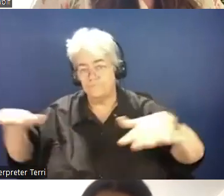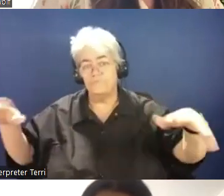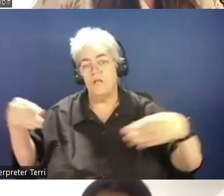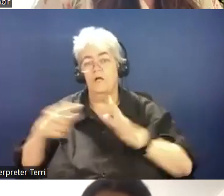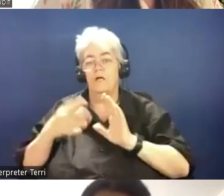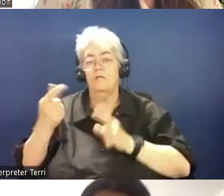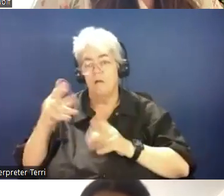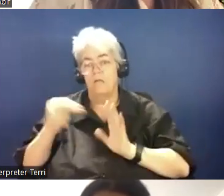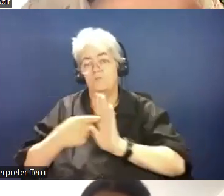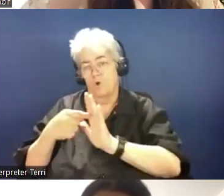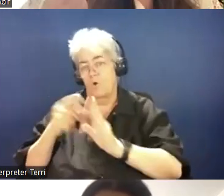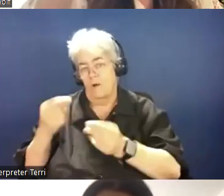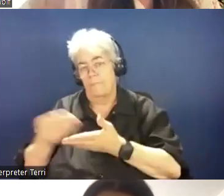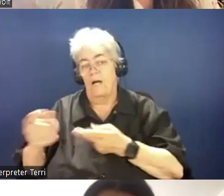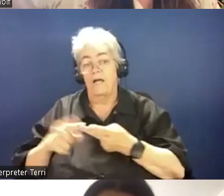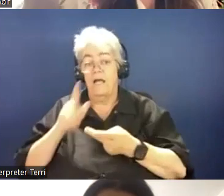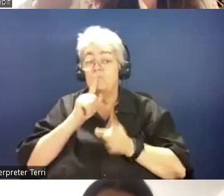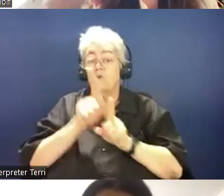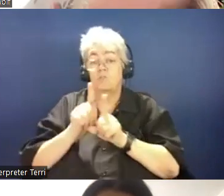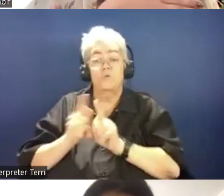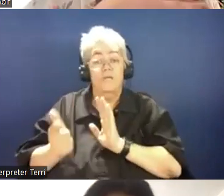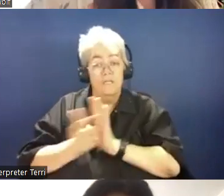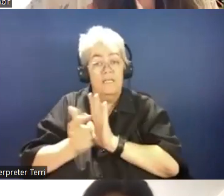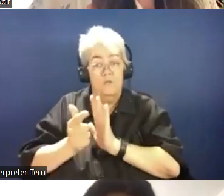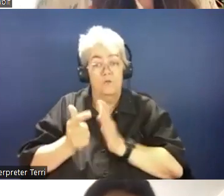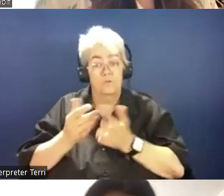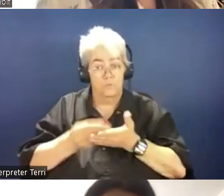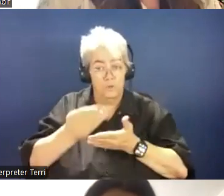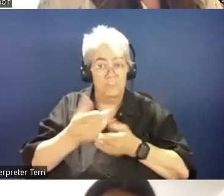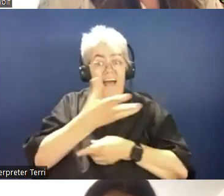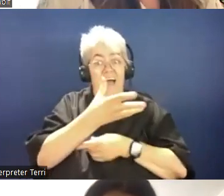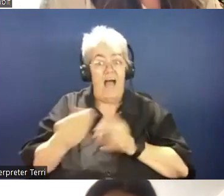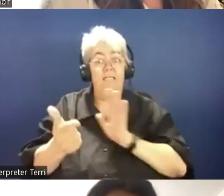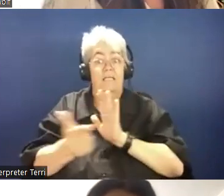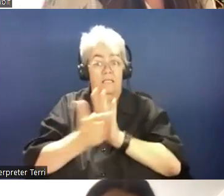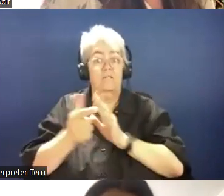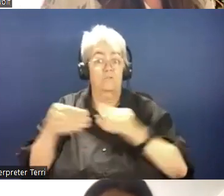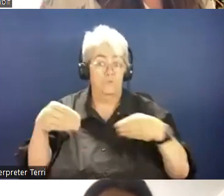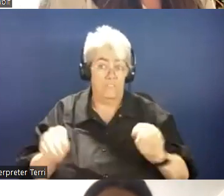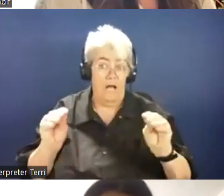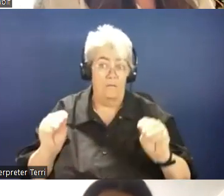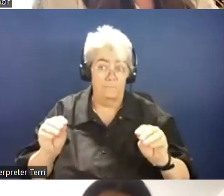it illegal to purchase, but also to sell. So it also makes it illegal for the dealer to sell